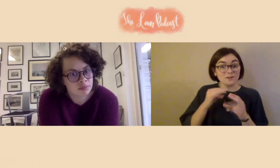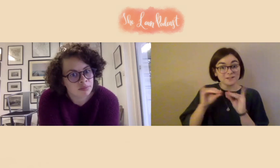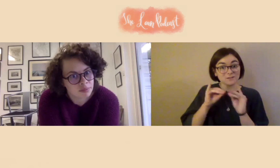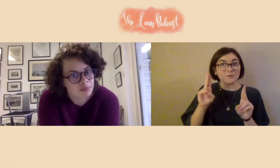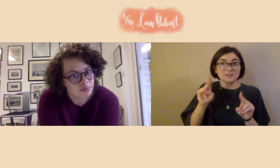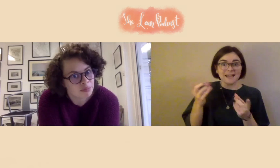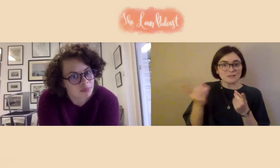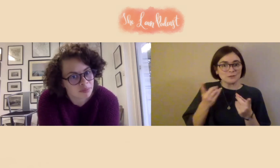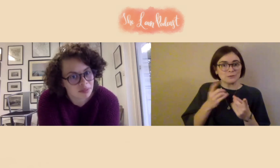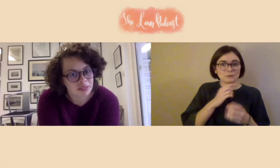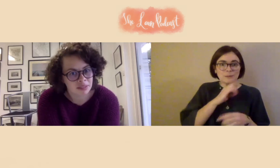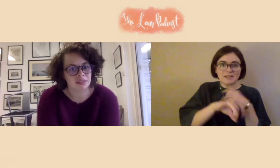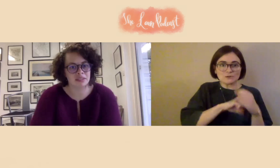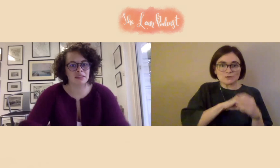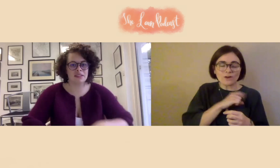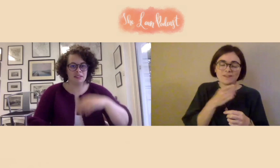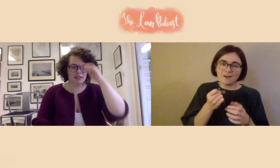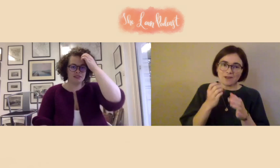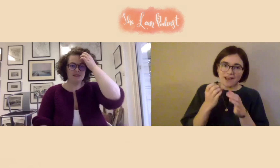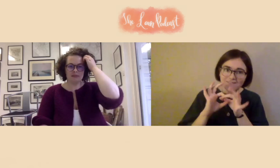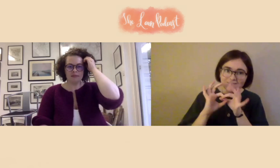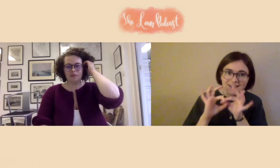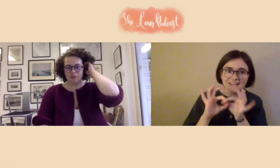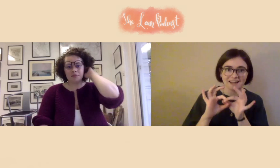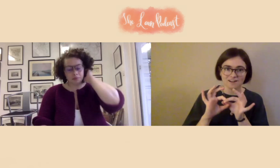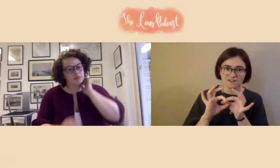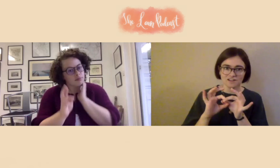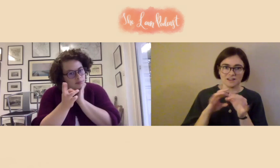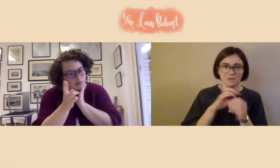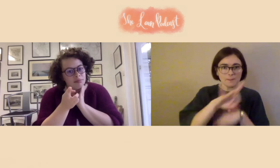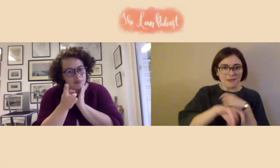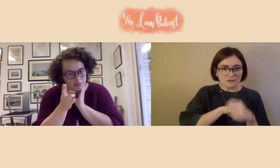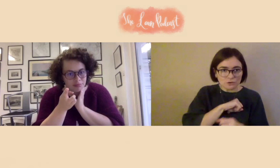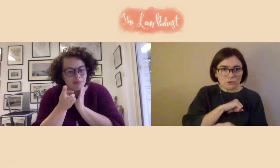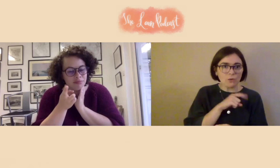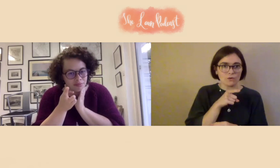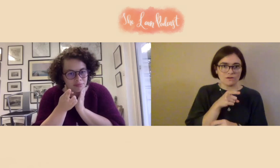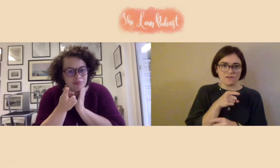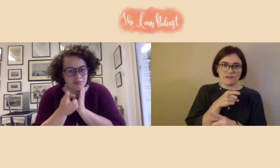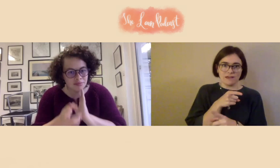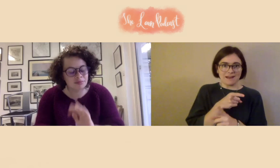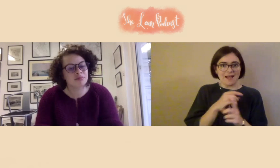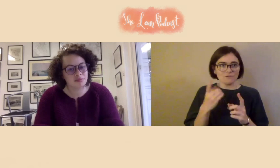I'm excited to see what interpreters can do, to try and replace connection that we're talking about and to make sure